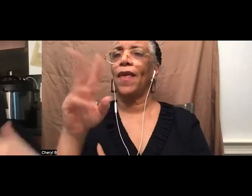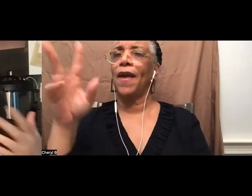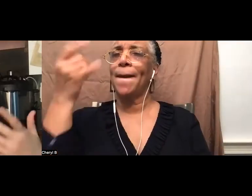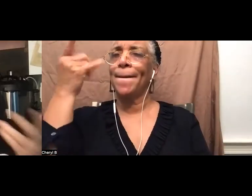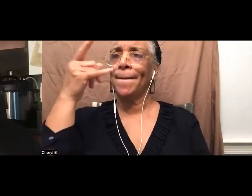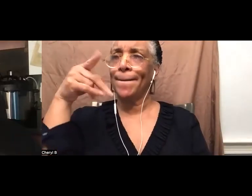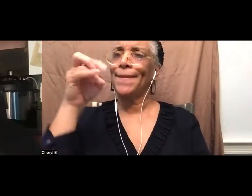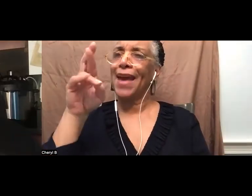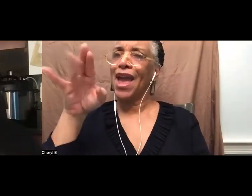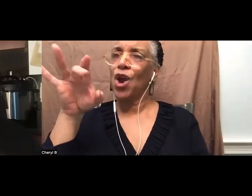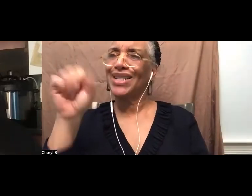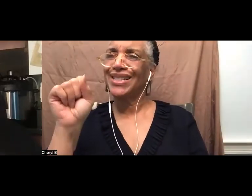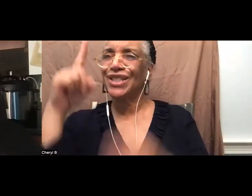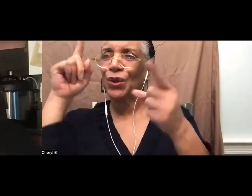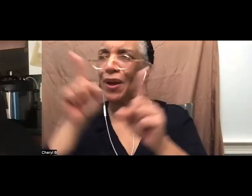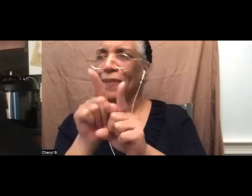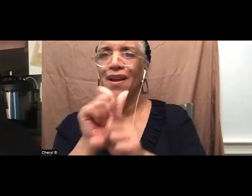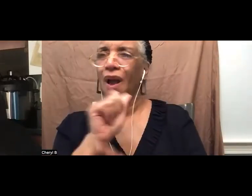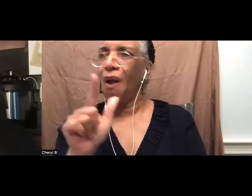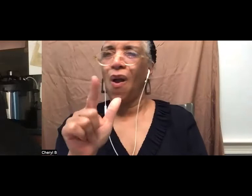falls in the favor of the global North.